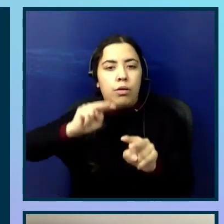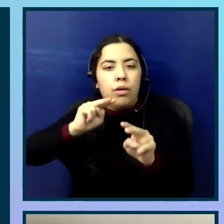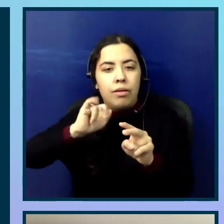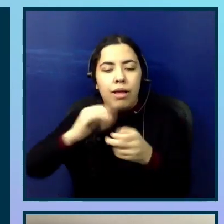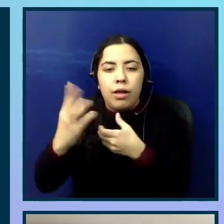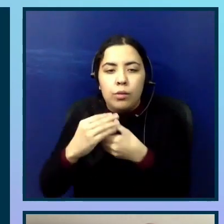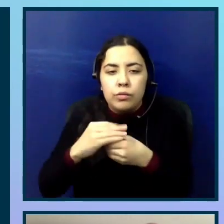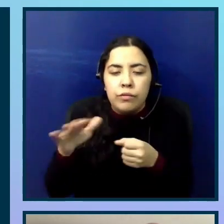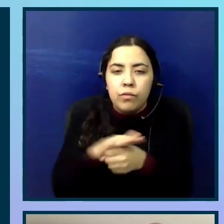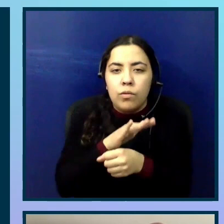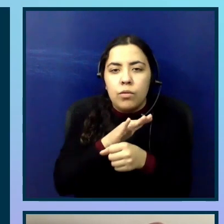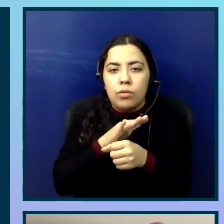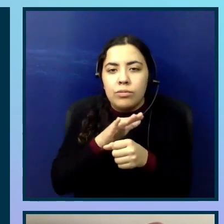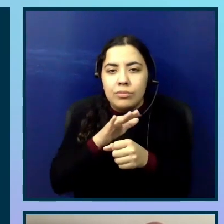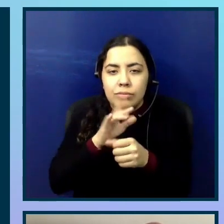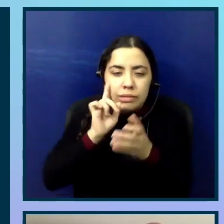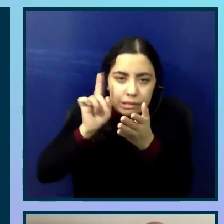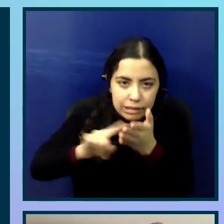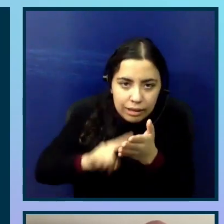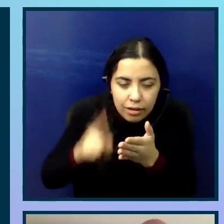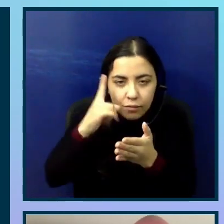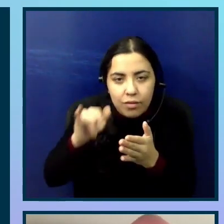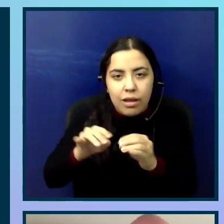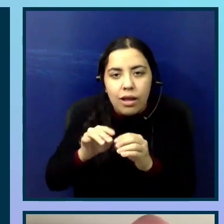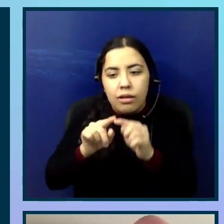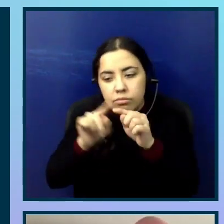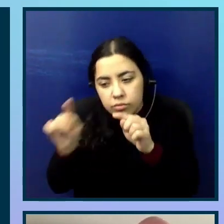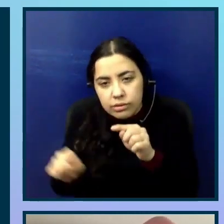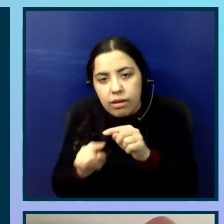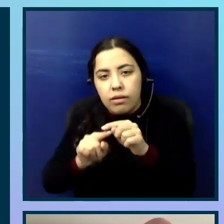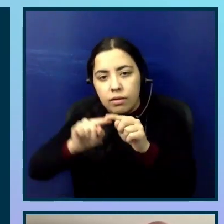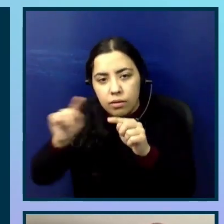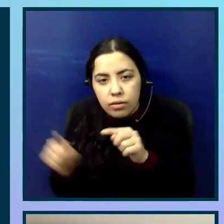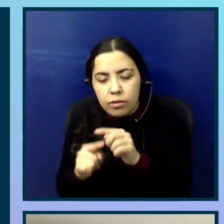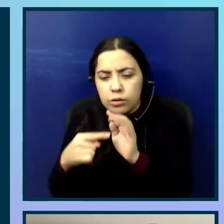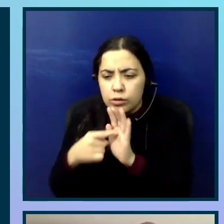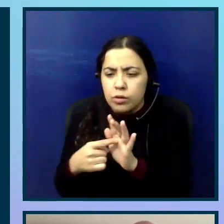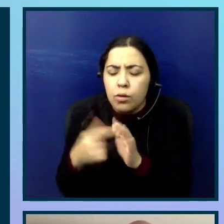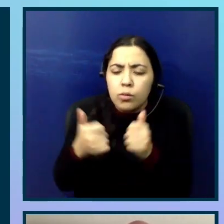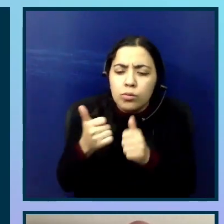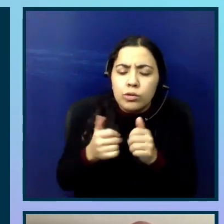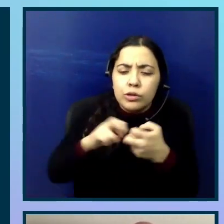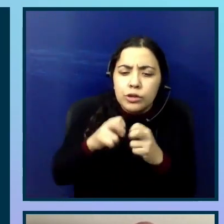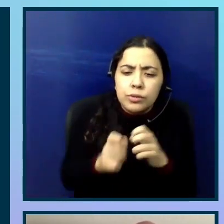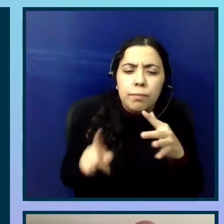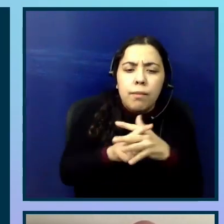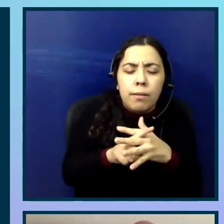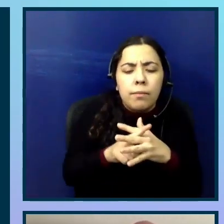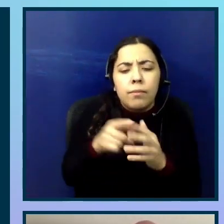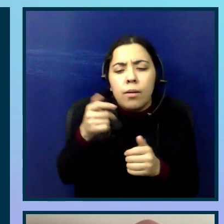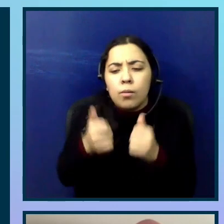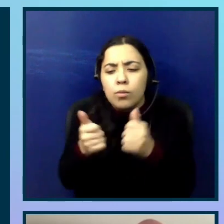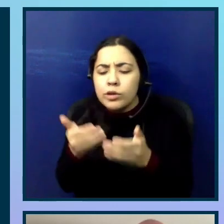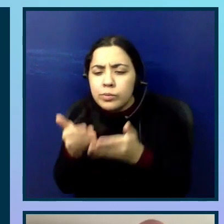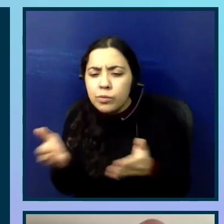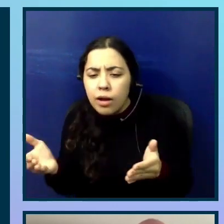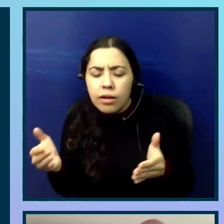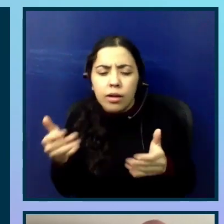as part of the release cycle. The data can show if an issue has arisen on what product for which group of users, and even what the nature of the barrier